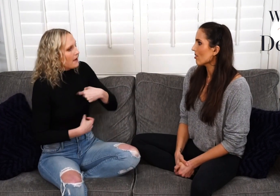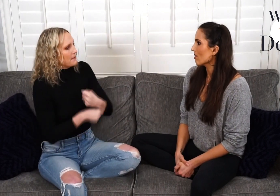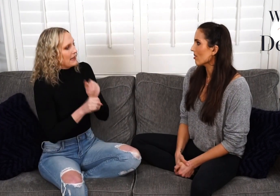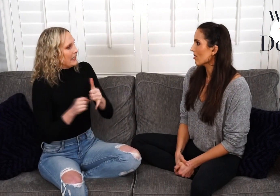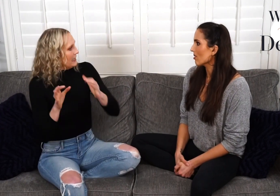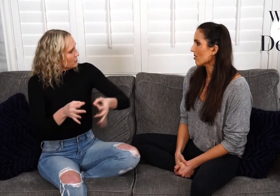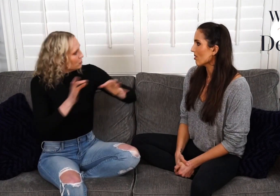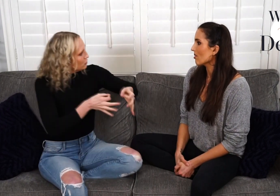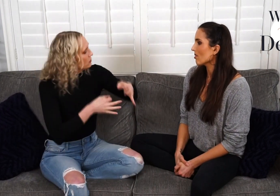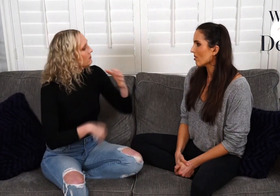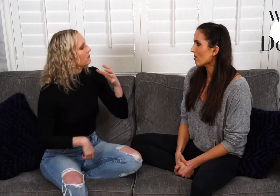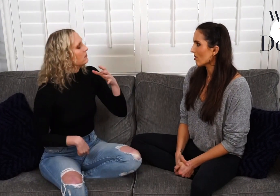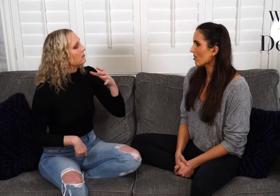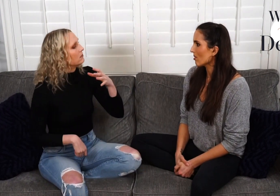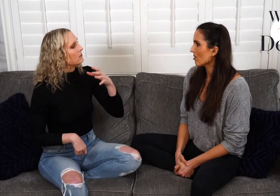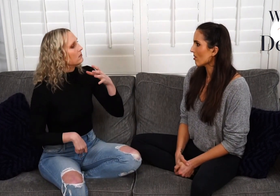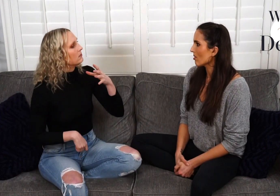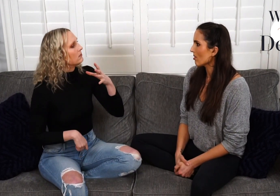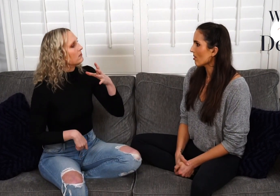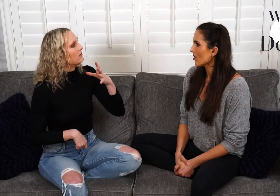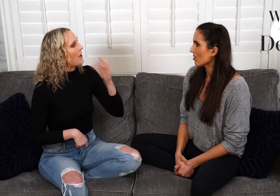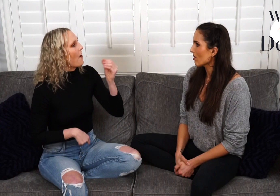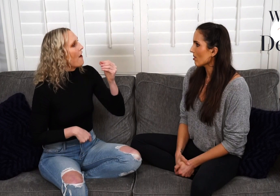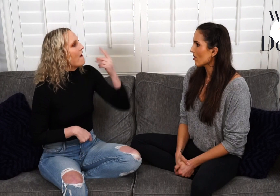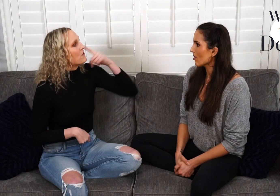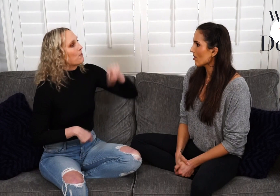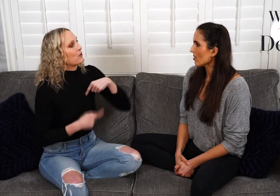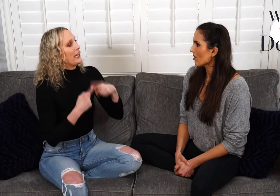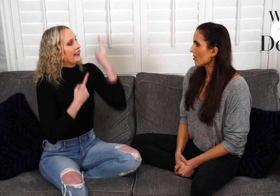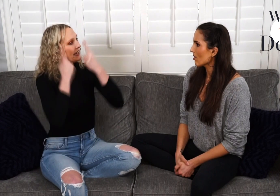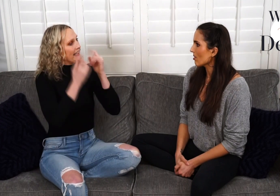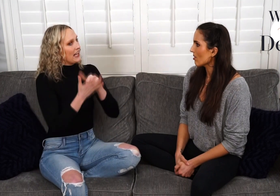And I made those decisions. But to think that